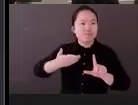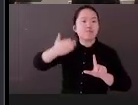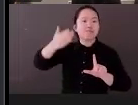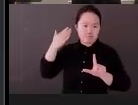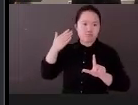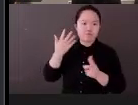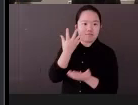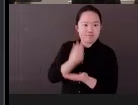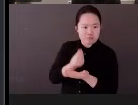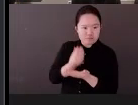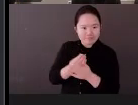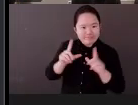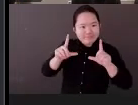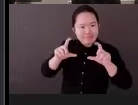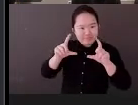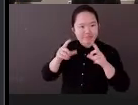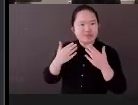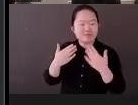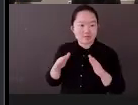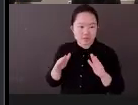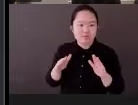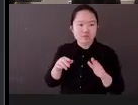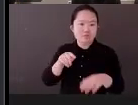In this case, from Screen 2,